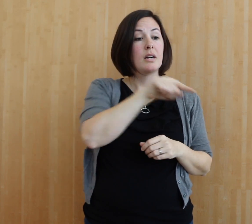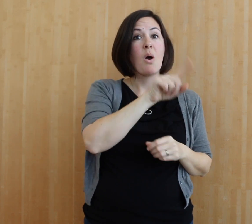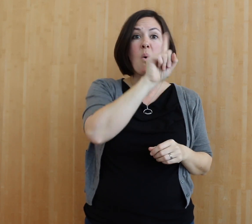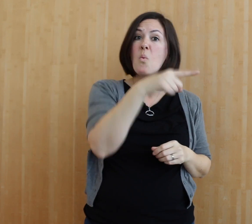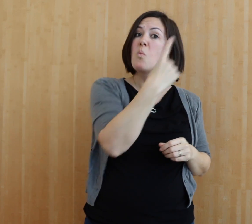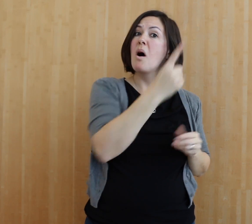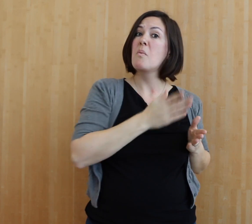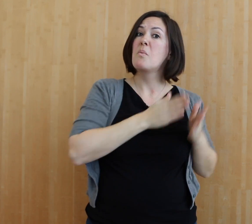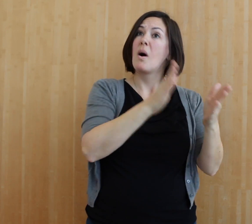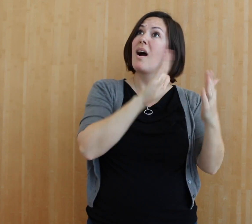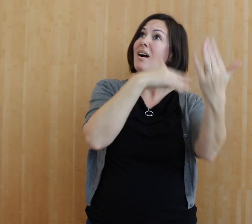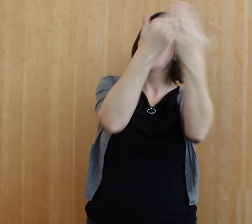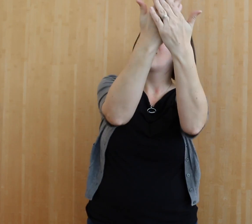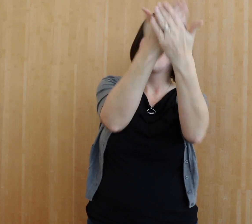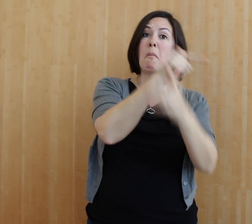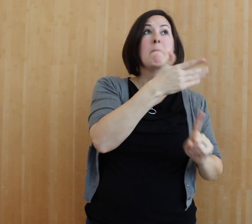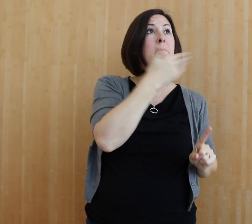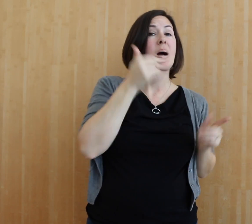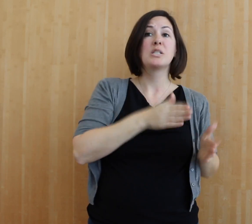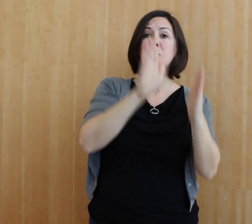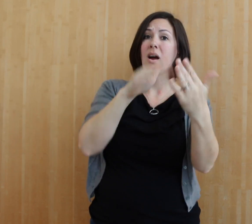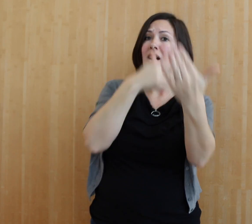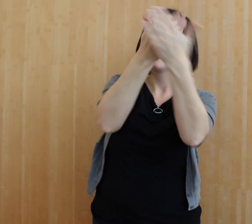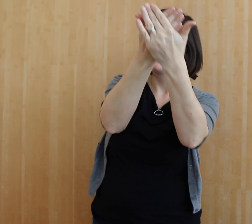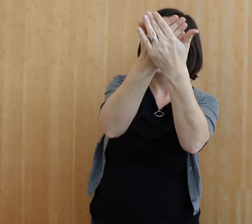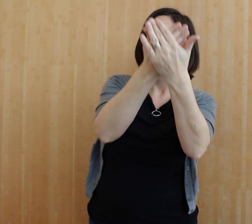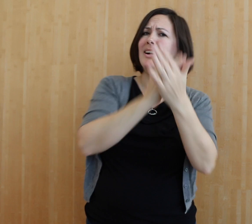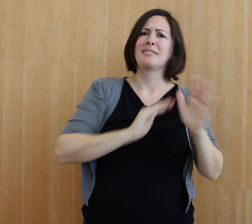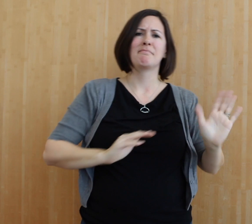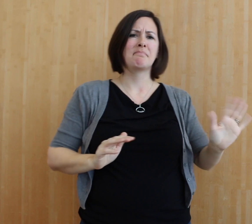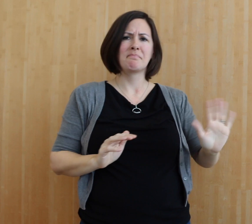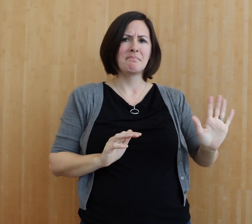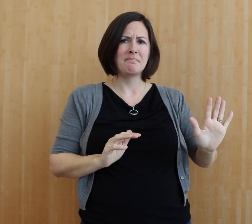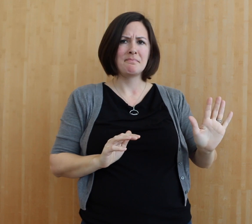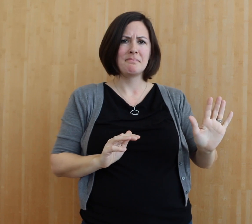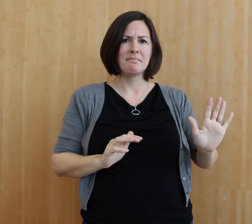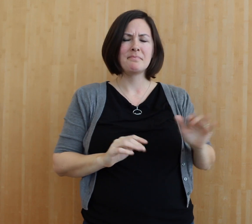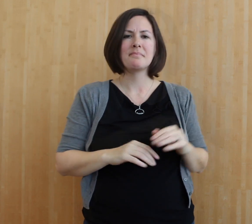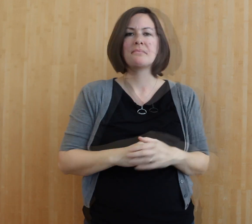Is it true that speaking and listening is the only path, the best path to achieve success in "language"? No.